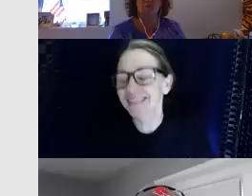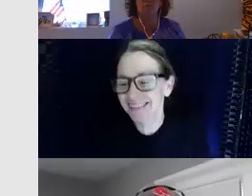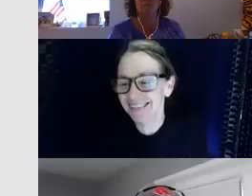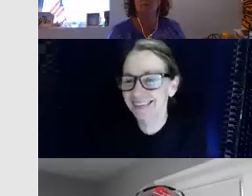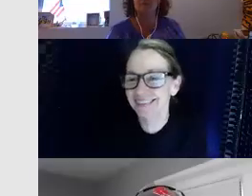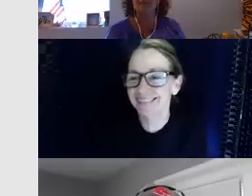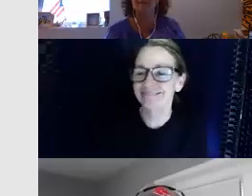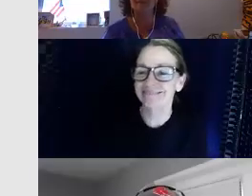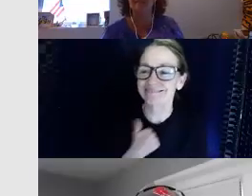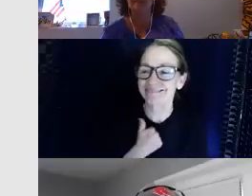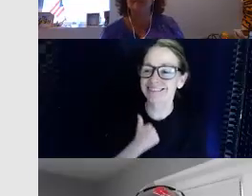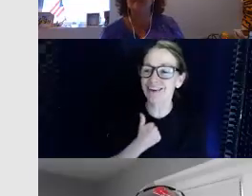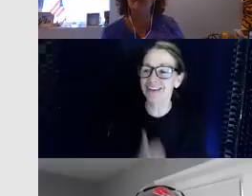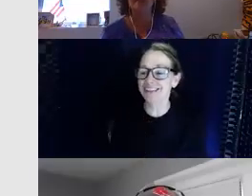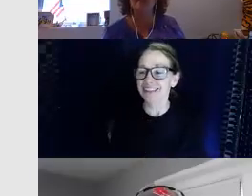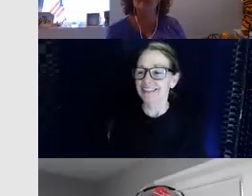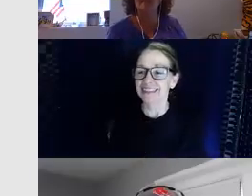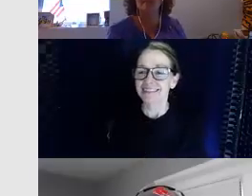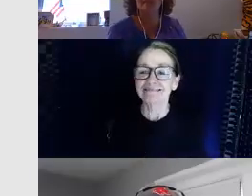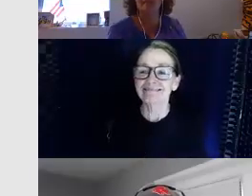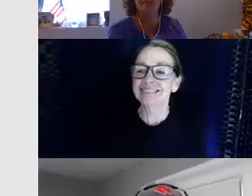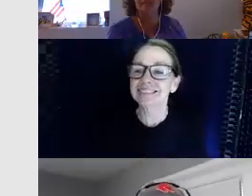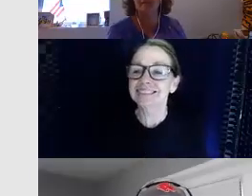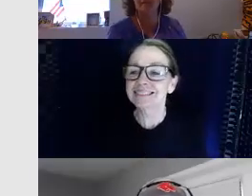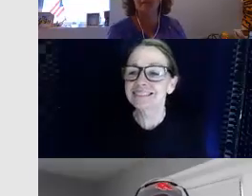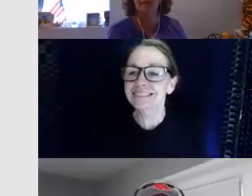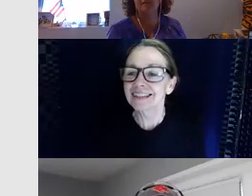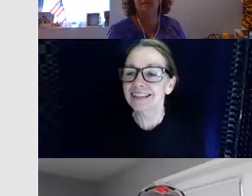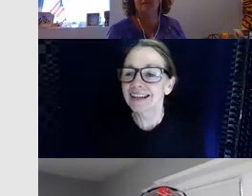OKAY. IT'S A BIT OF CHALLENGE TRYING TO STOP IT.